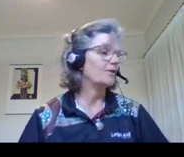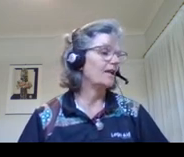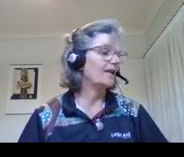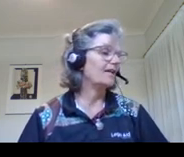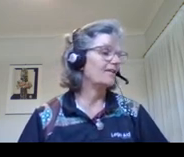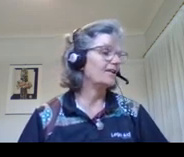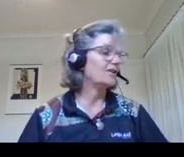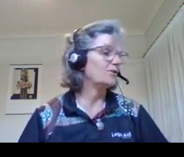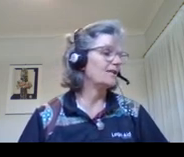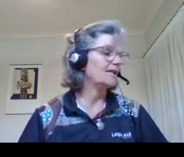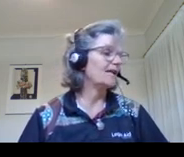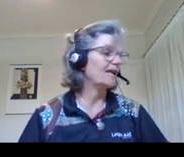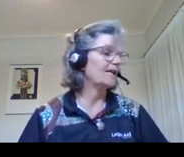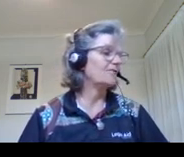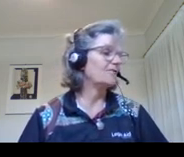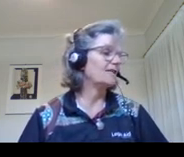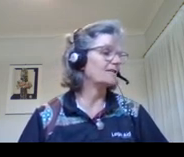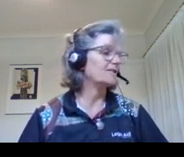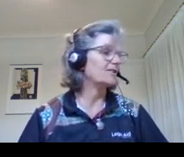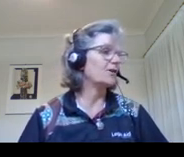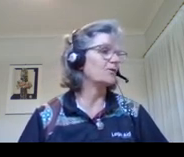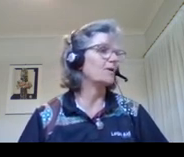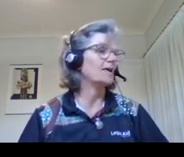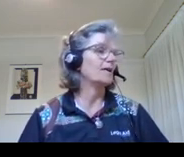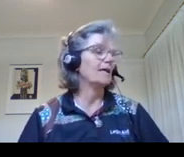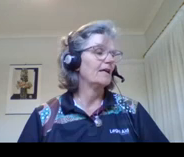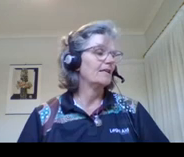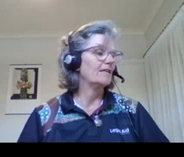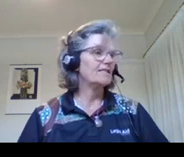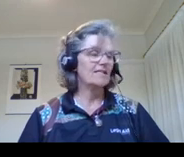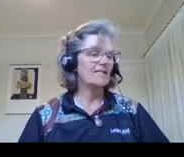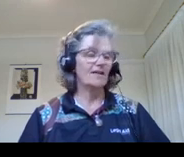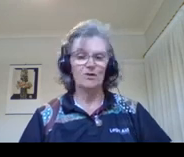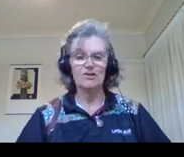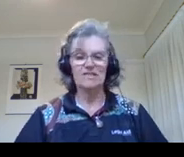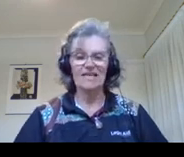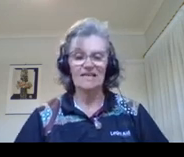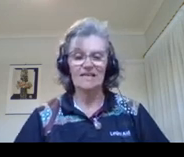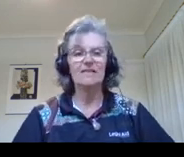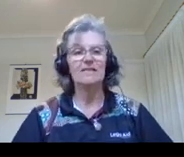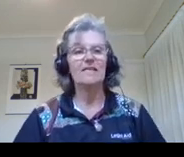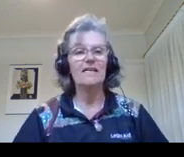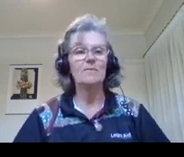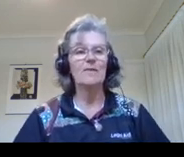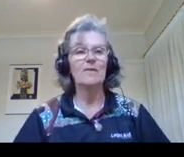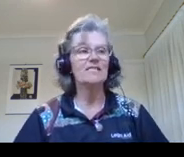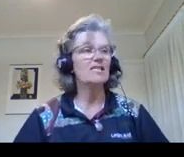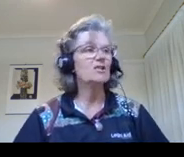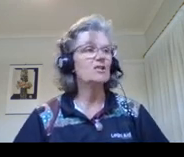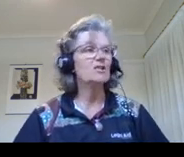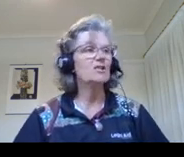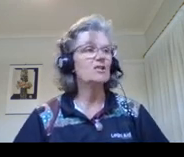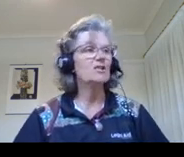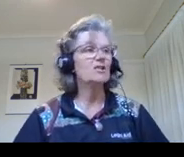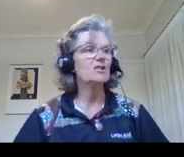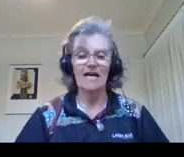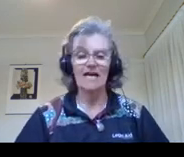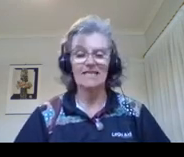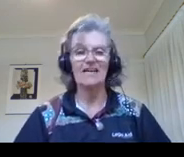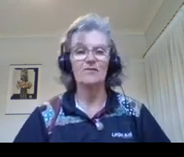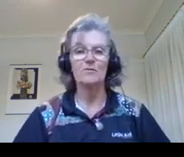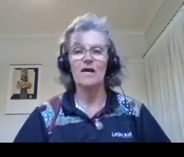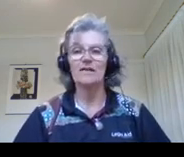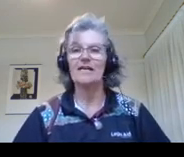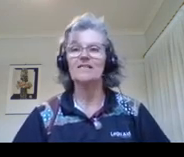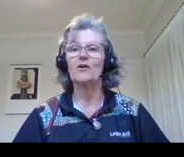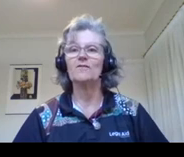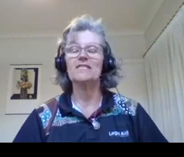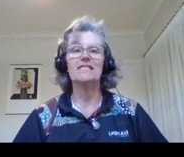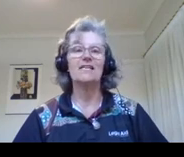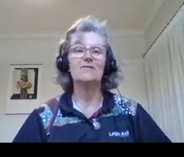okay thank you Lydia and Finn so this is our first key message to scan target everyone and obviously